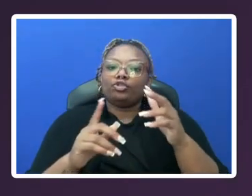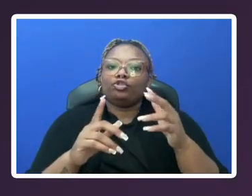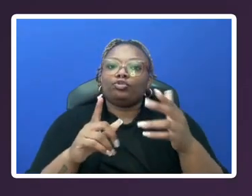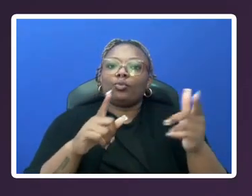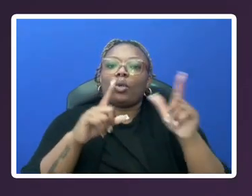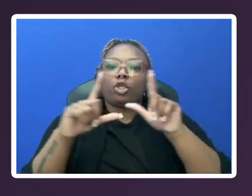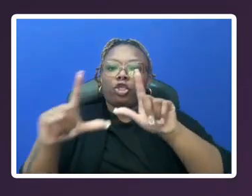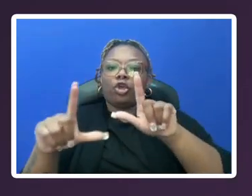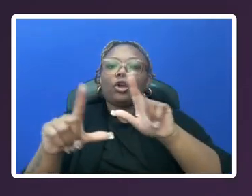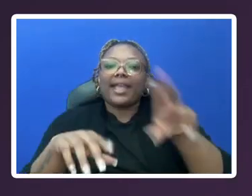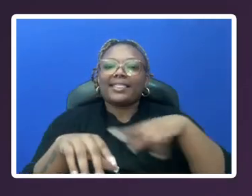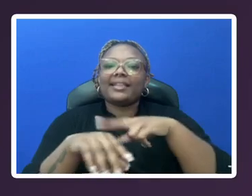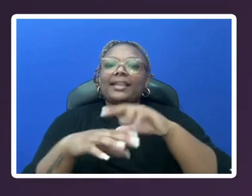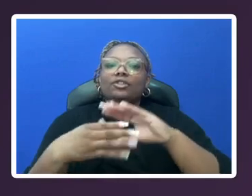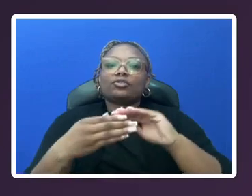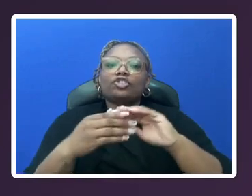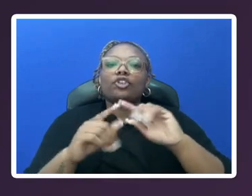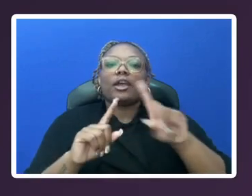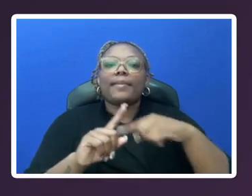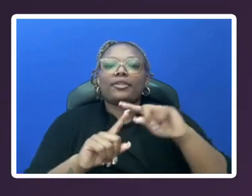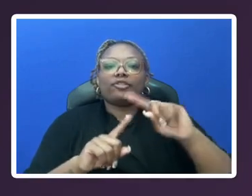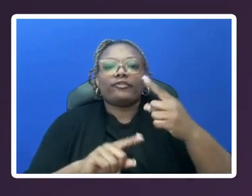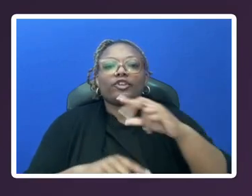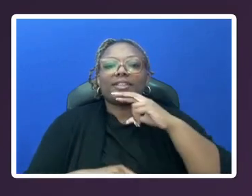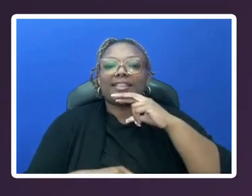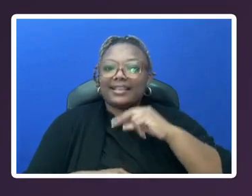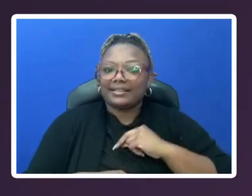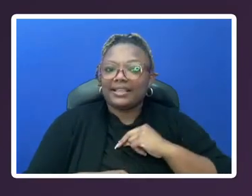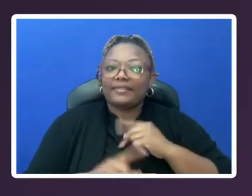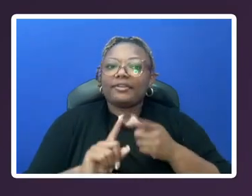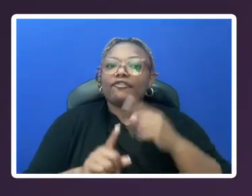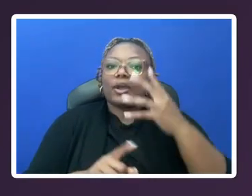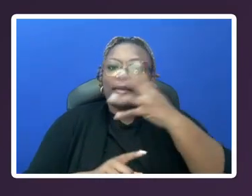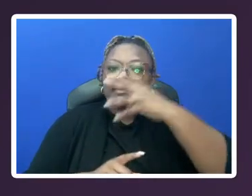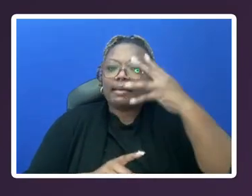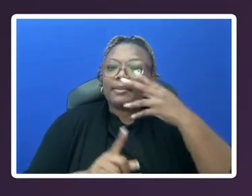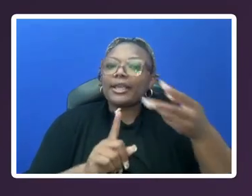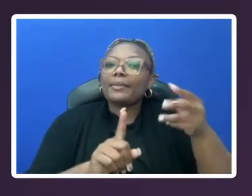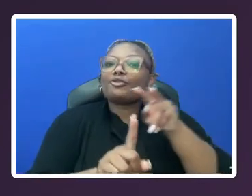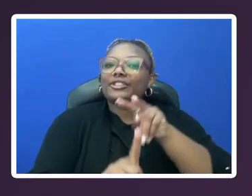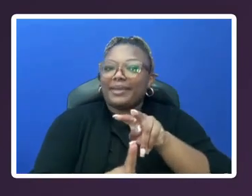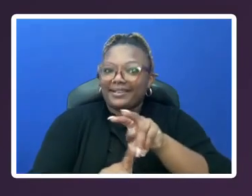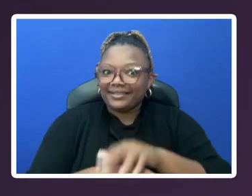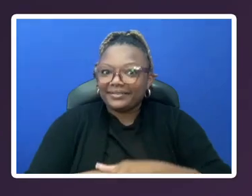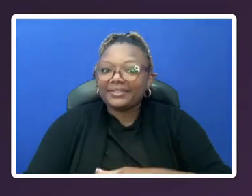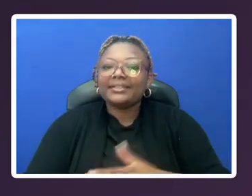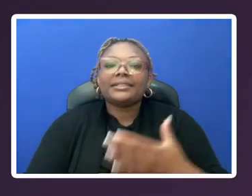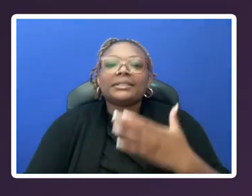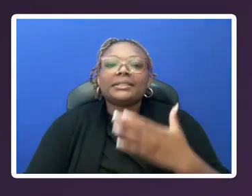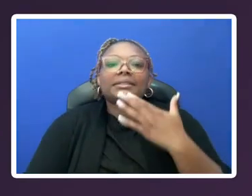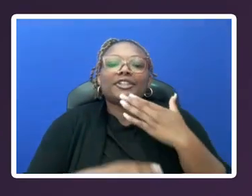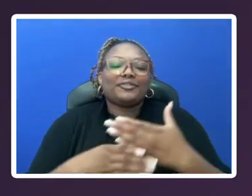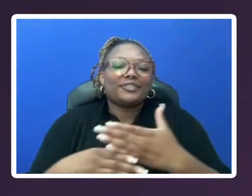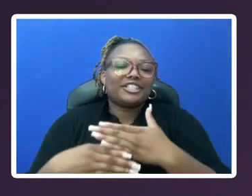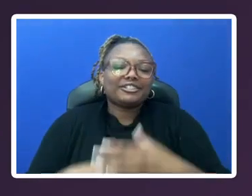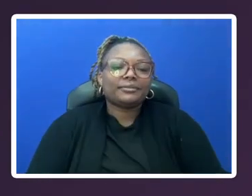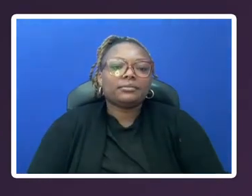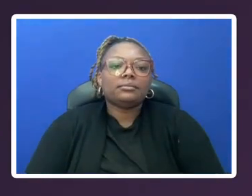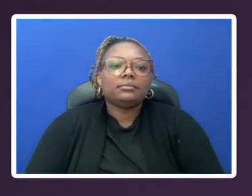the first Thanksgiving from an immigrant perspective. So, thank you for sharing.